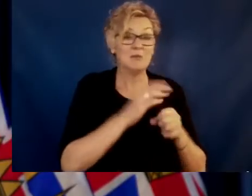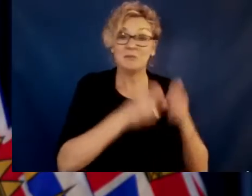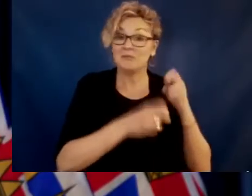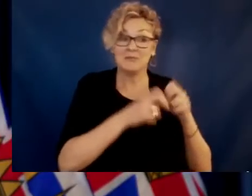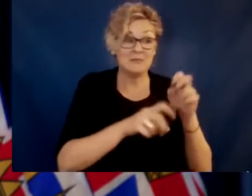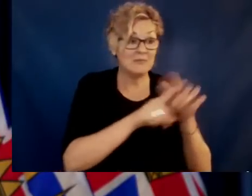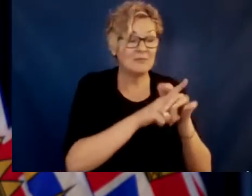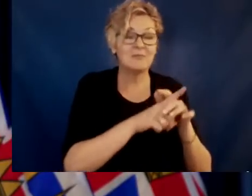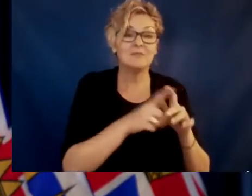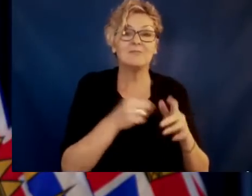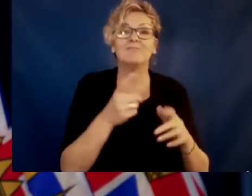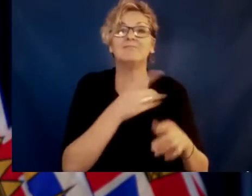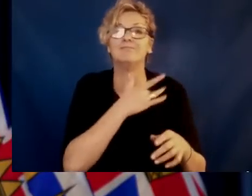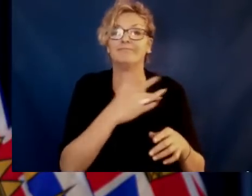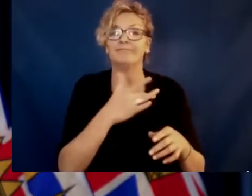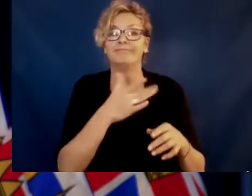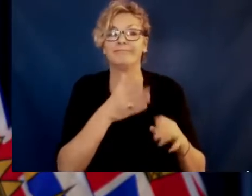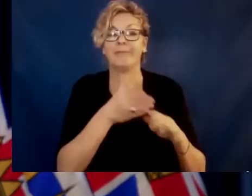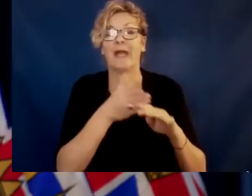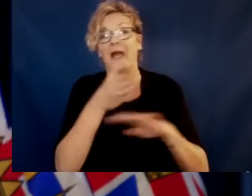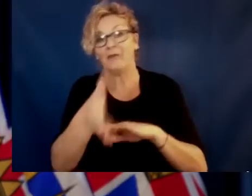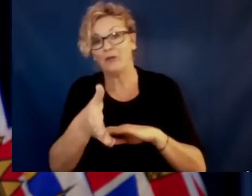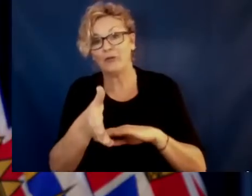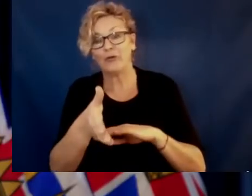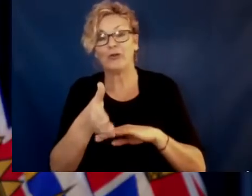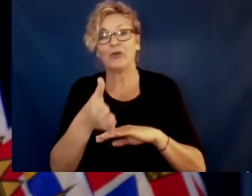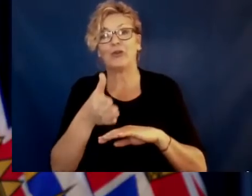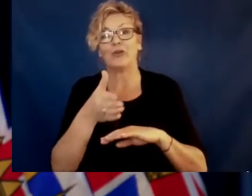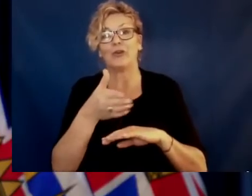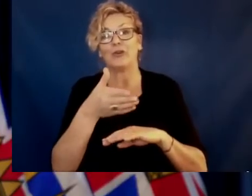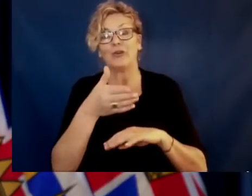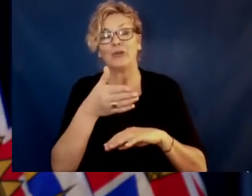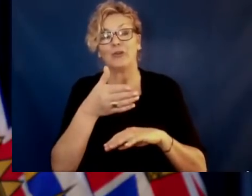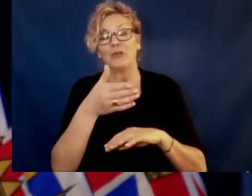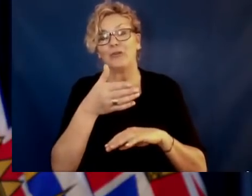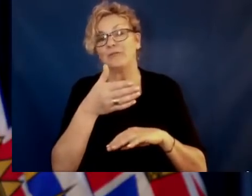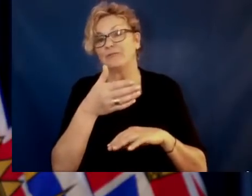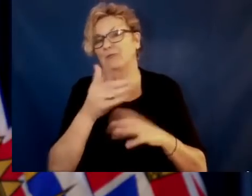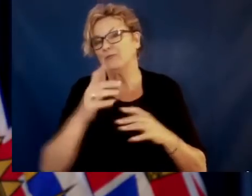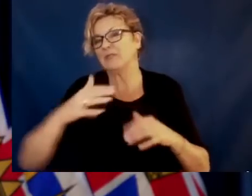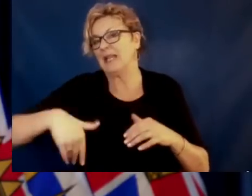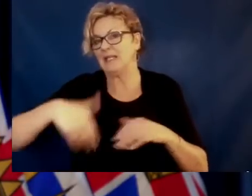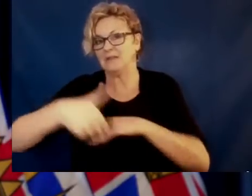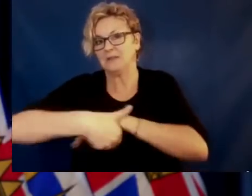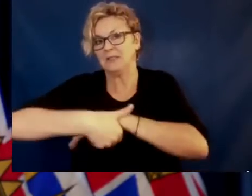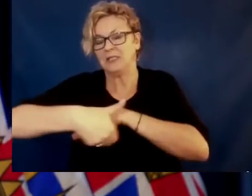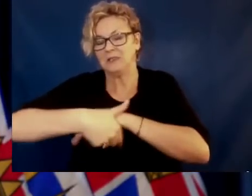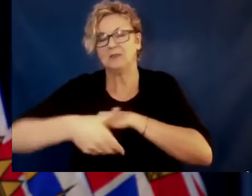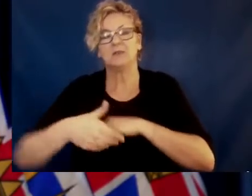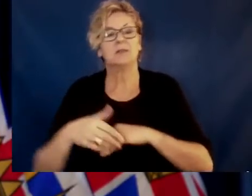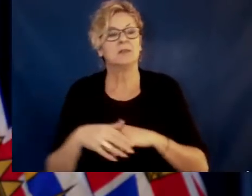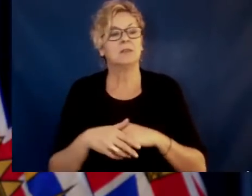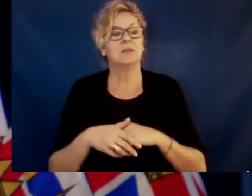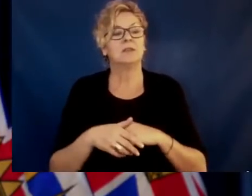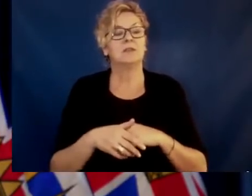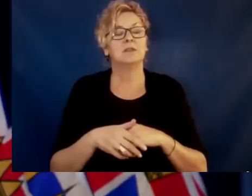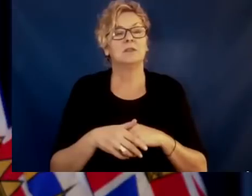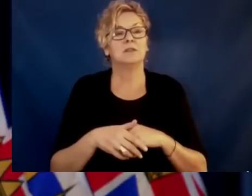challenging and we were seeing -- very challenging for them to manage the 50-person limit, and families wanted to be together or